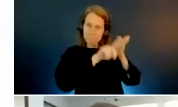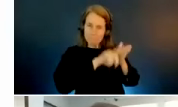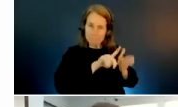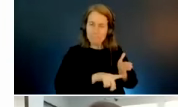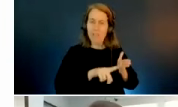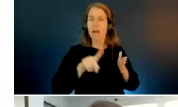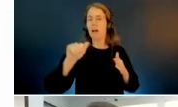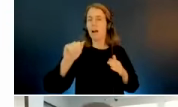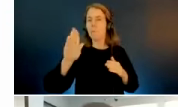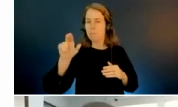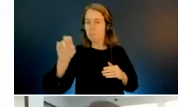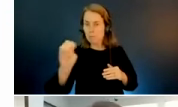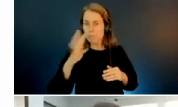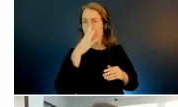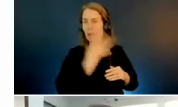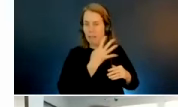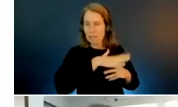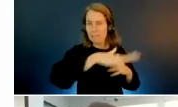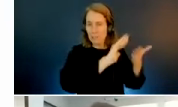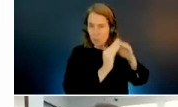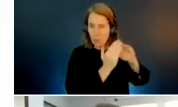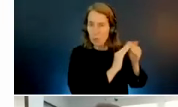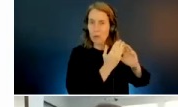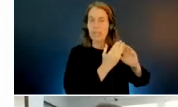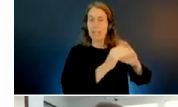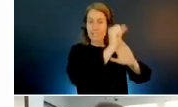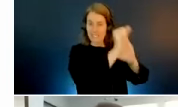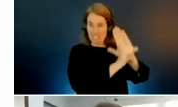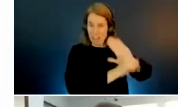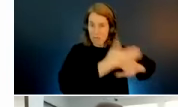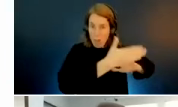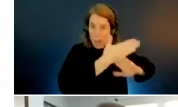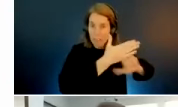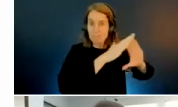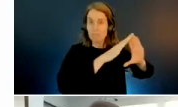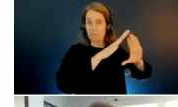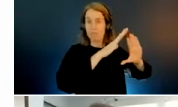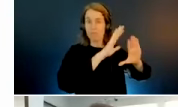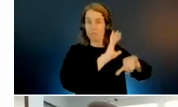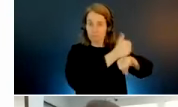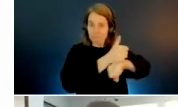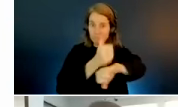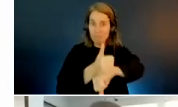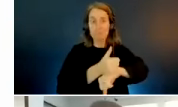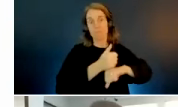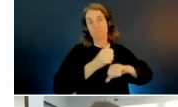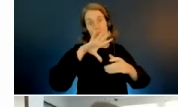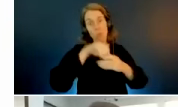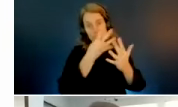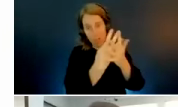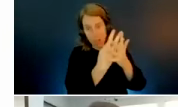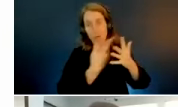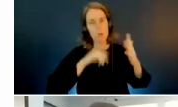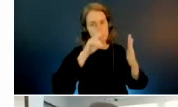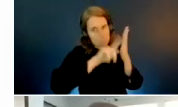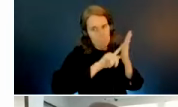also in um includes corrections um and then we do a good amount of public policy work um advocating